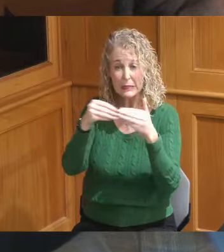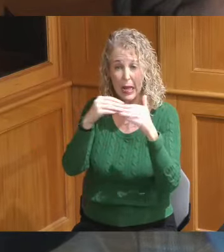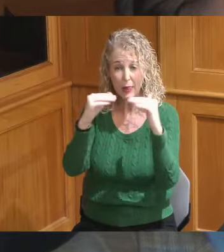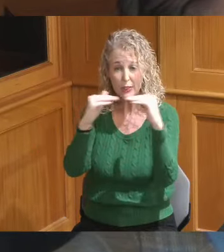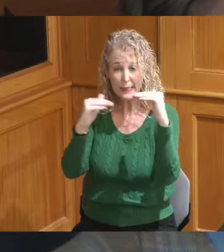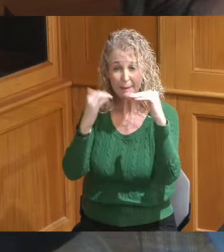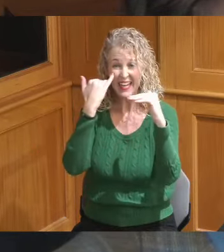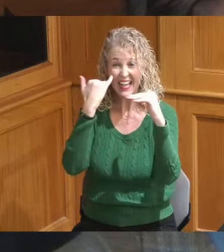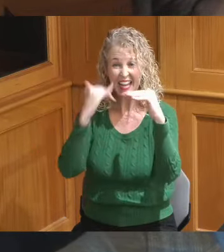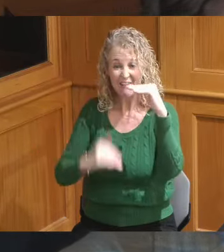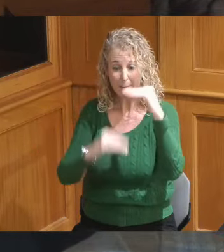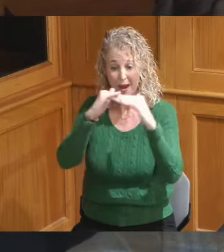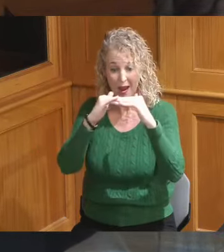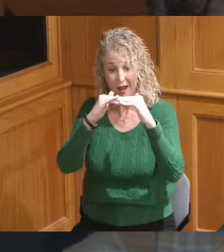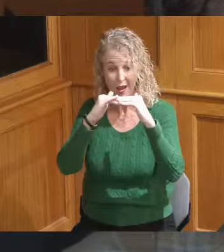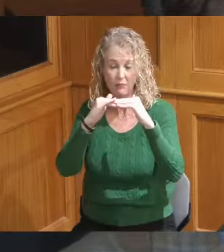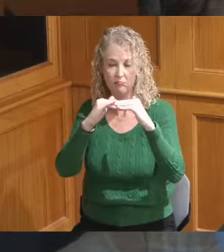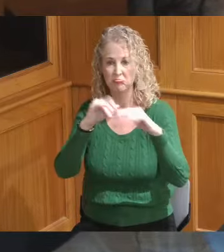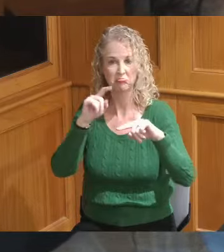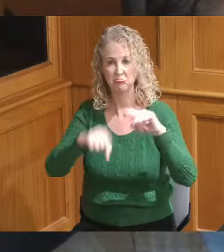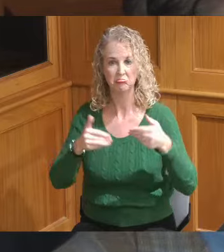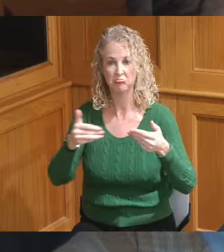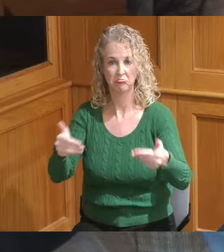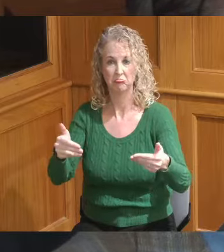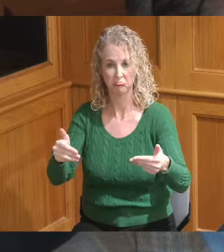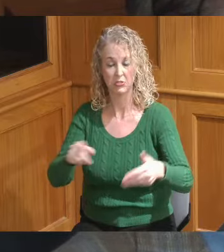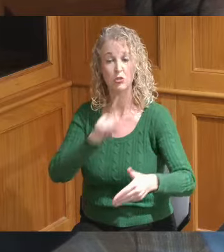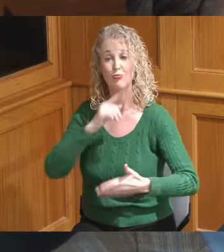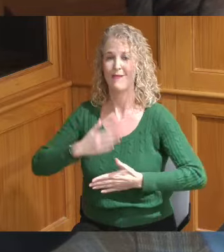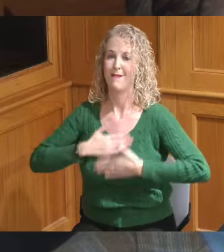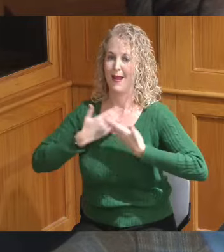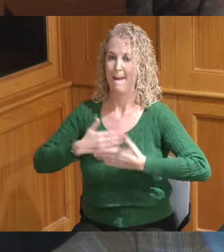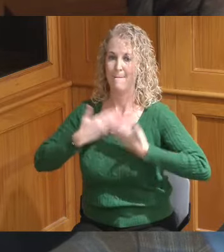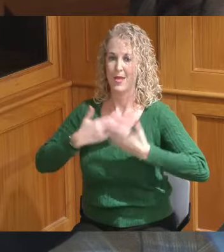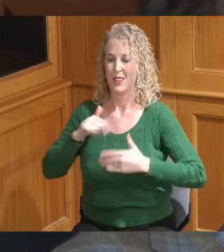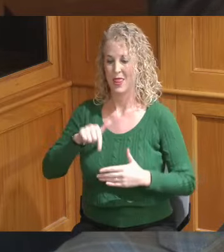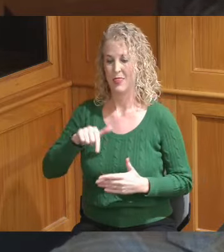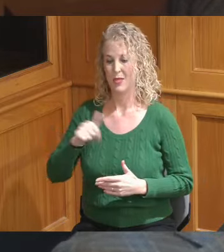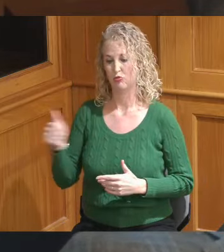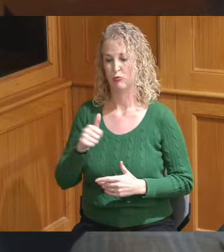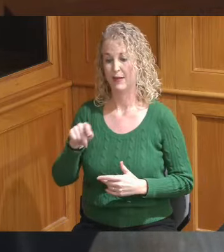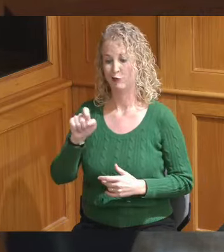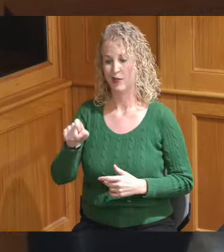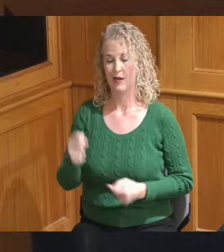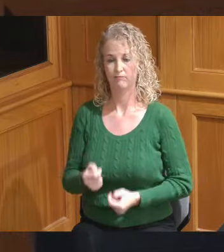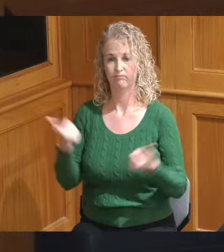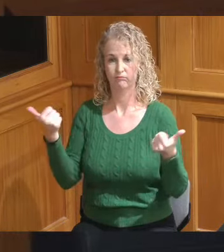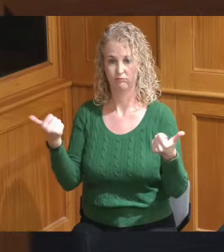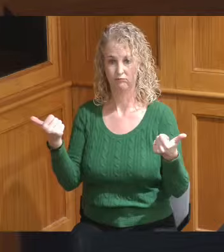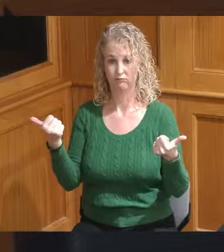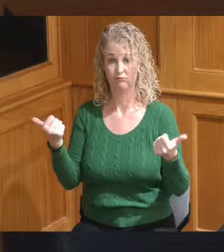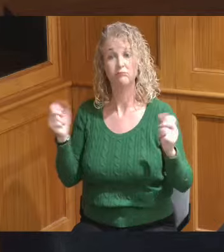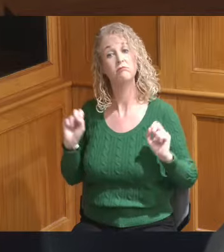it would kill the deal. So, I'm glad that that is not in here. And so, that moved me toward well,